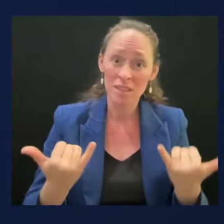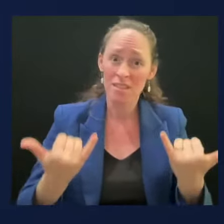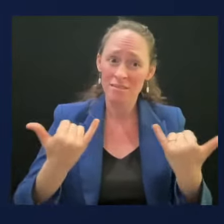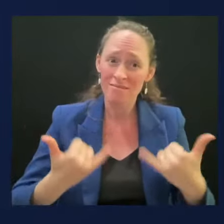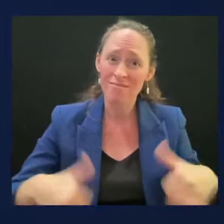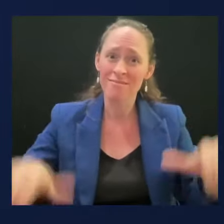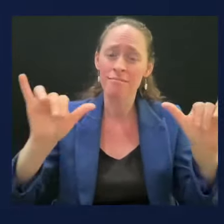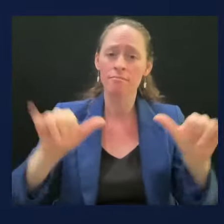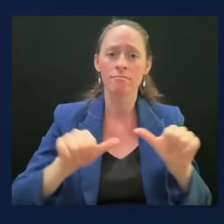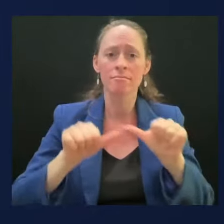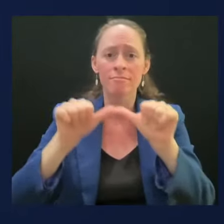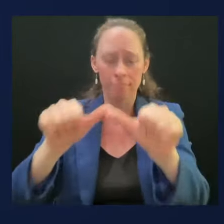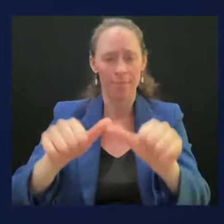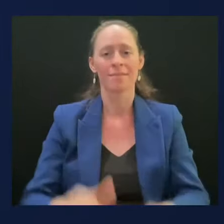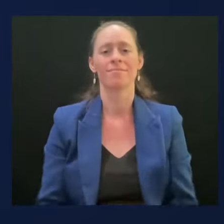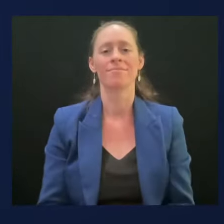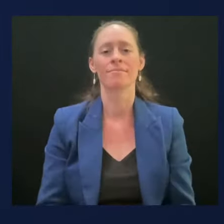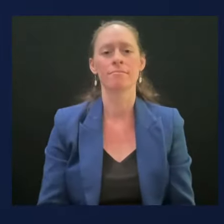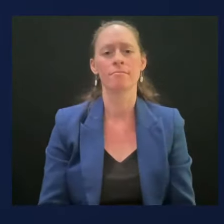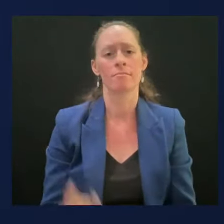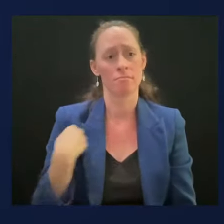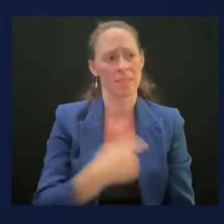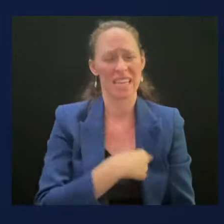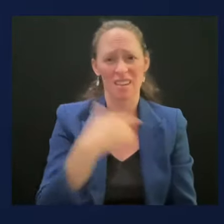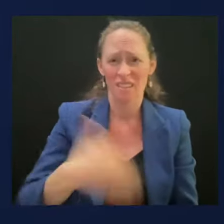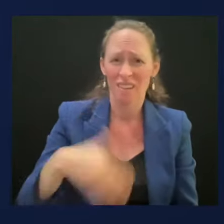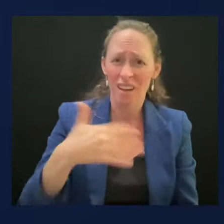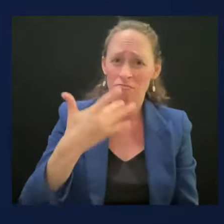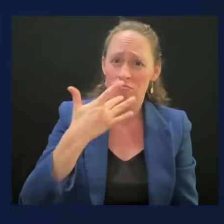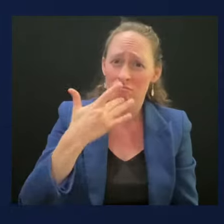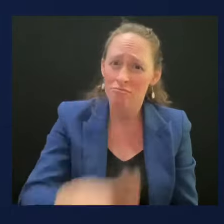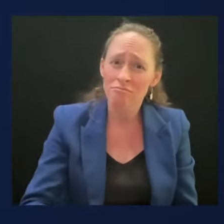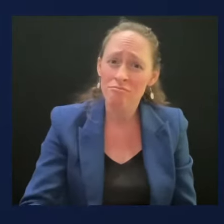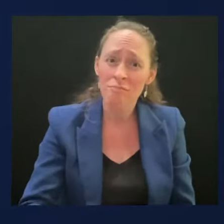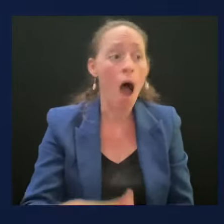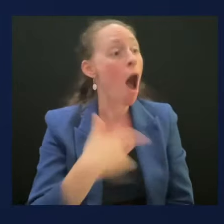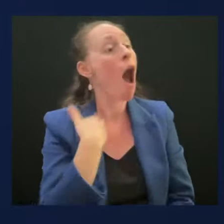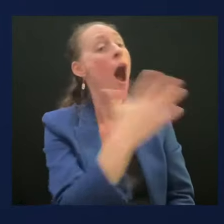We must be the keeper of their mission, the bearers of the flame of freedom